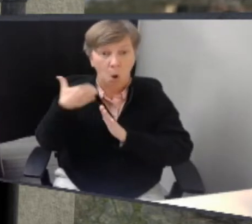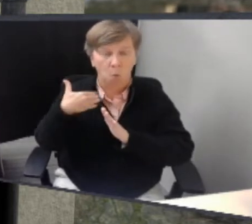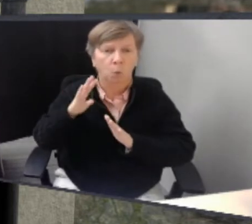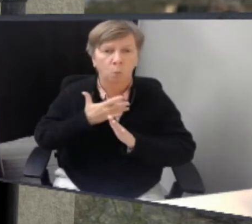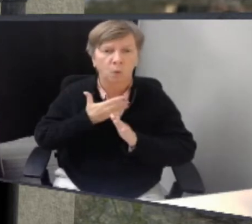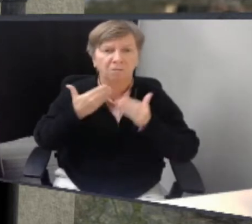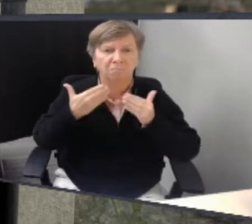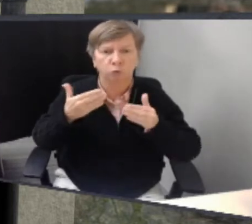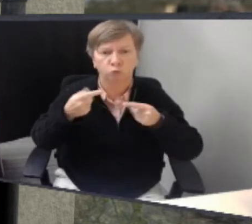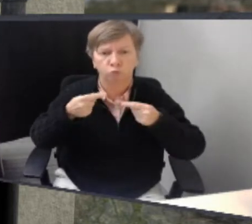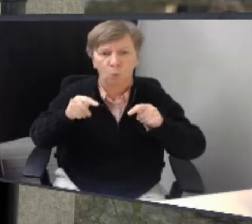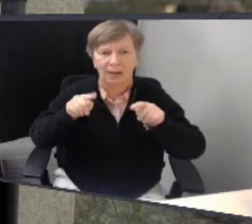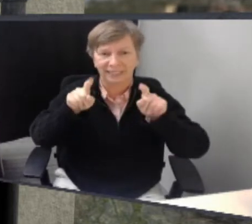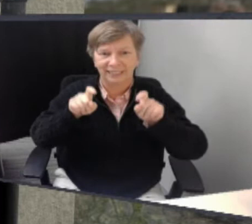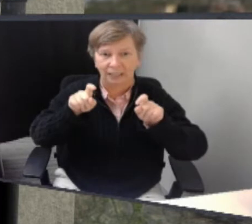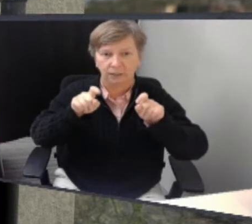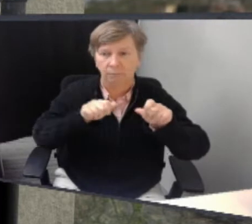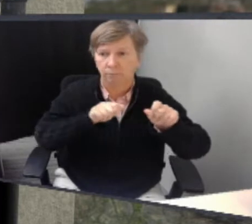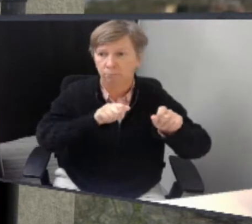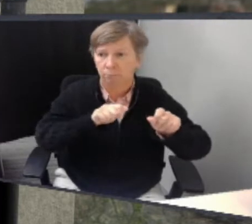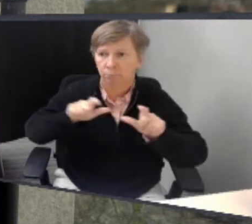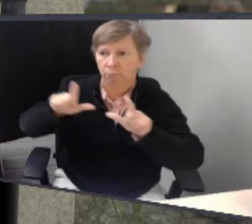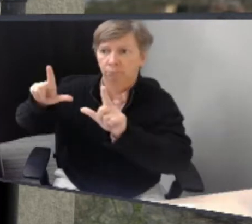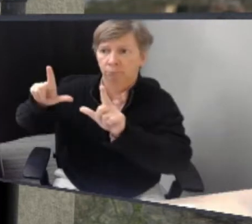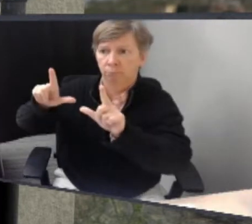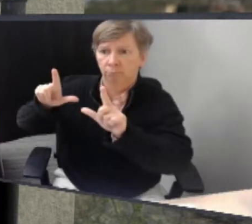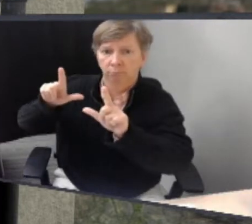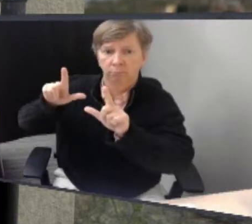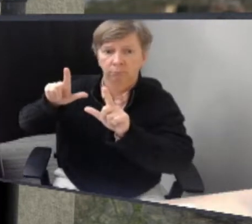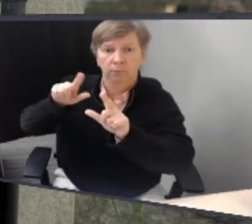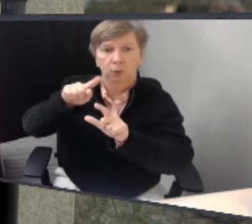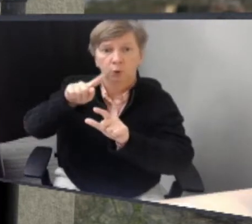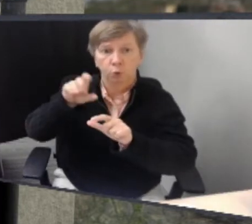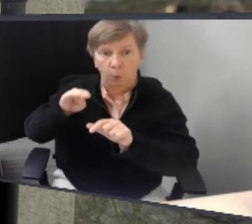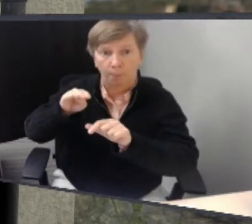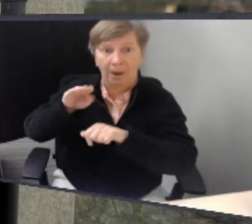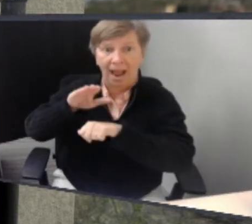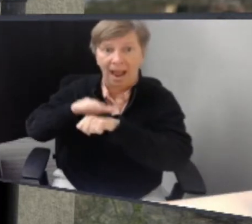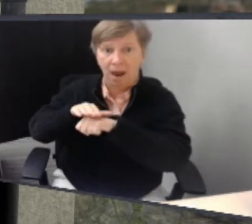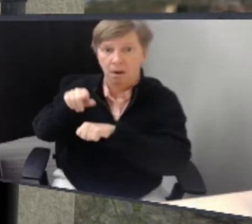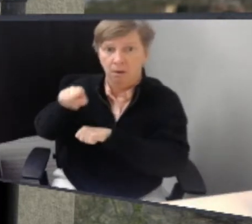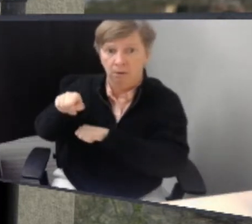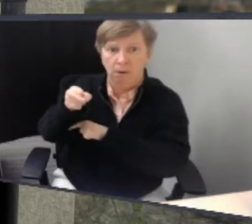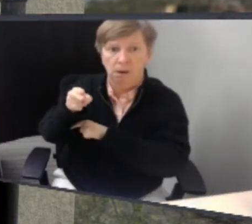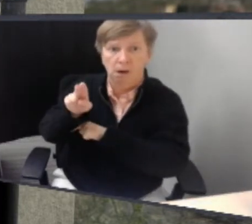So, for example, just about 15 minutes, or half an hour ago, we were trying to test the capability of